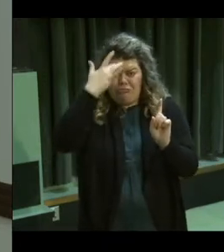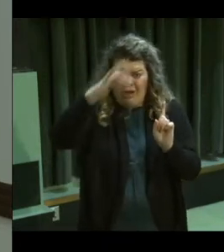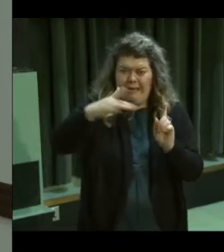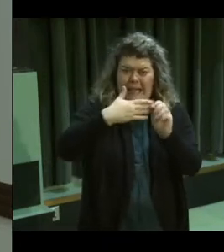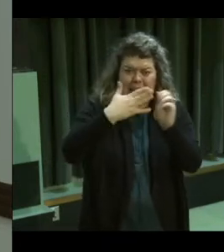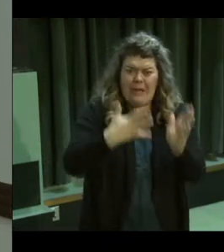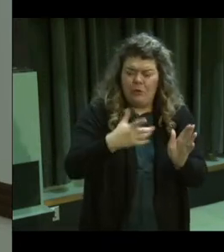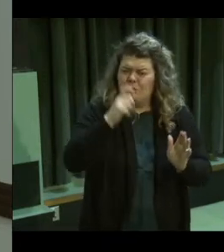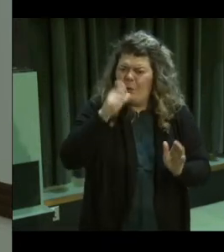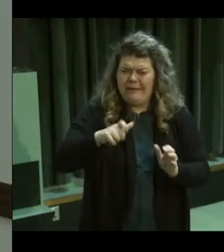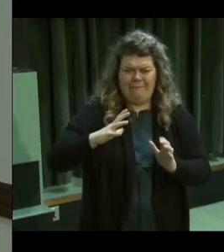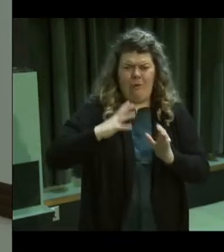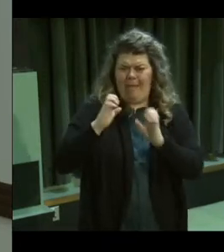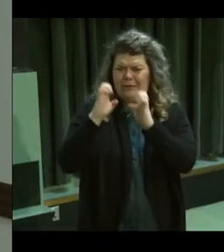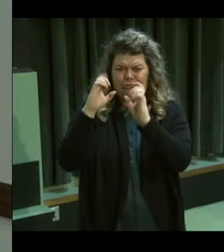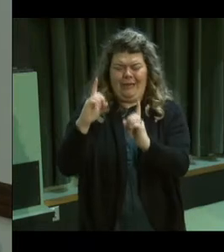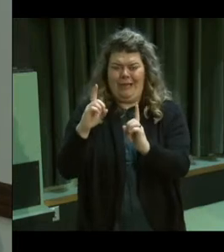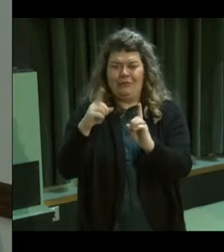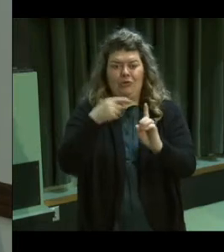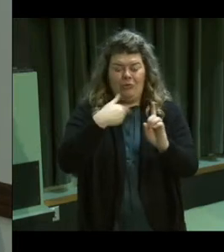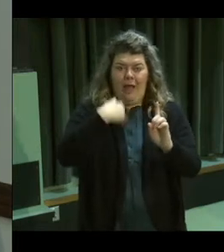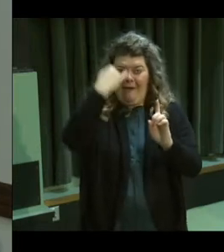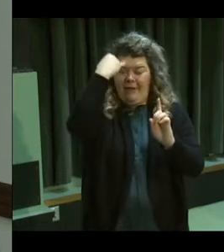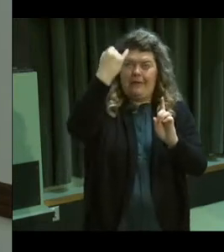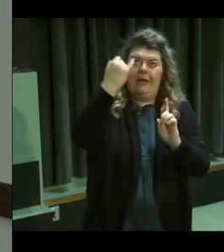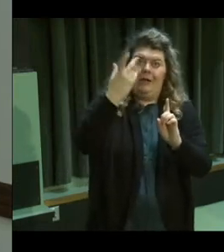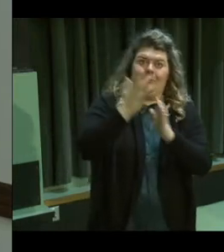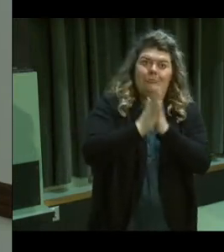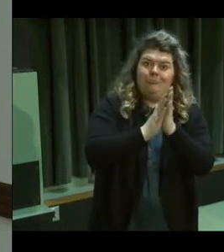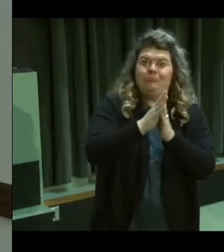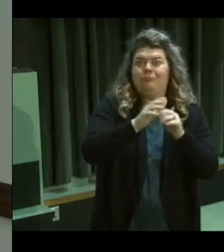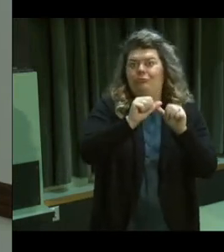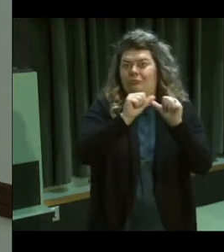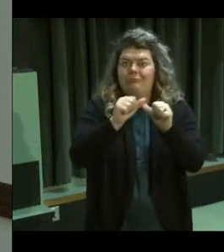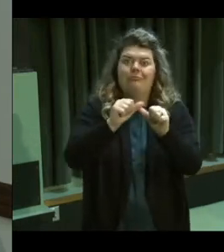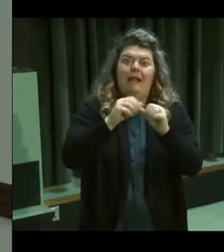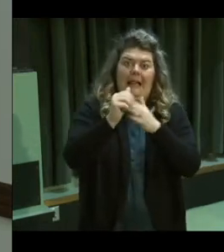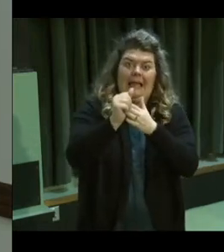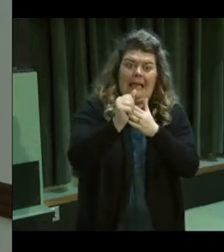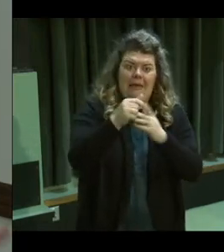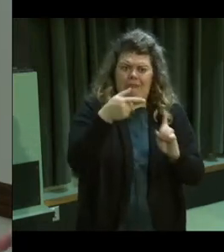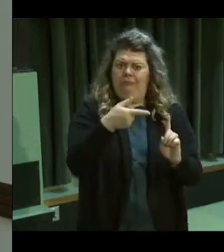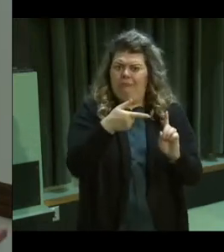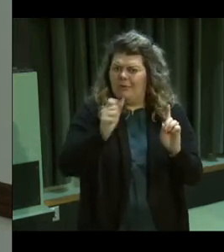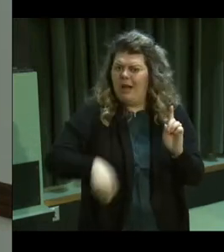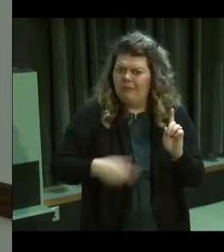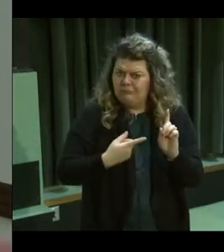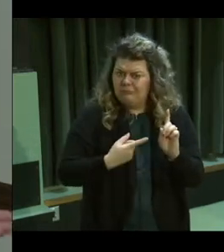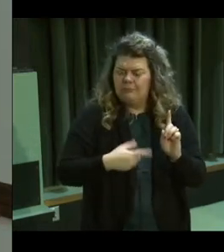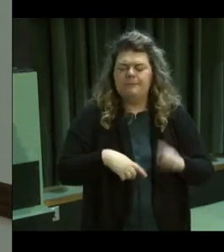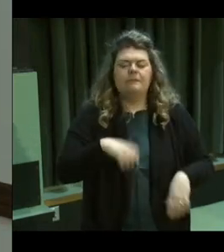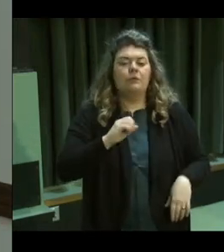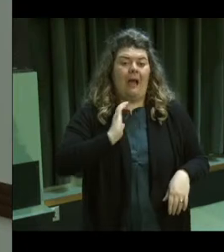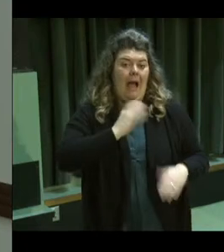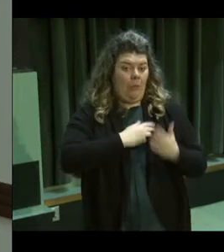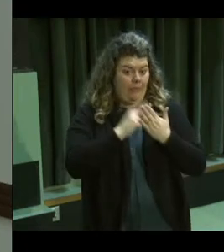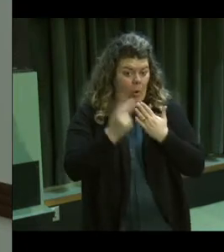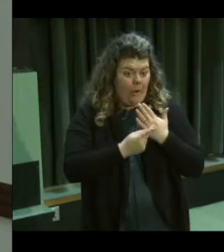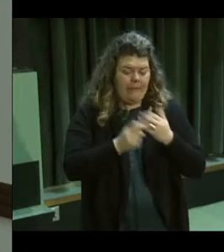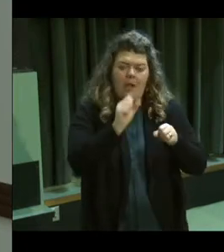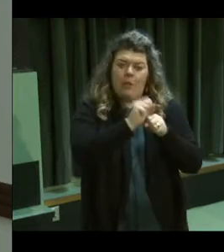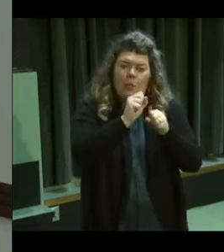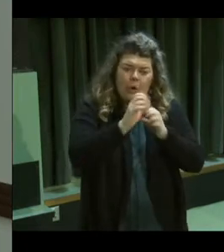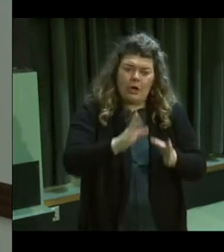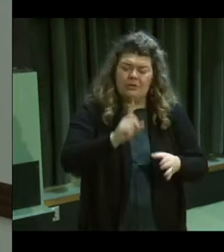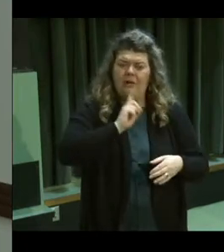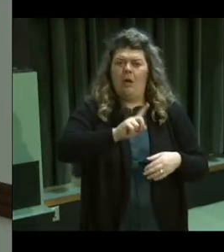a leader and somebody who has